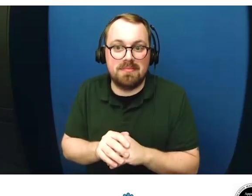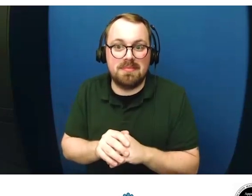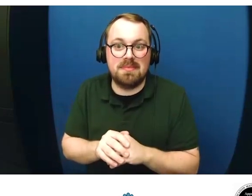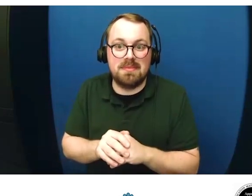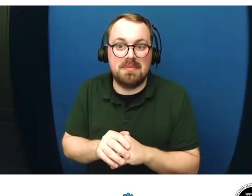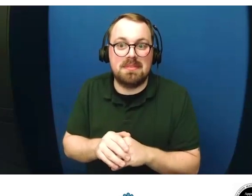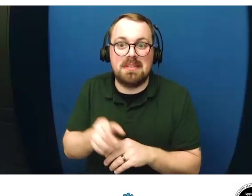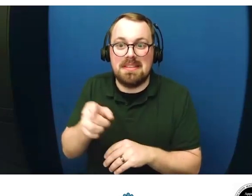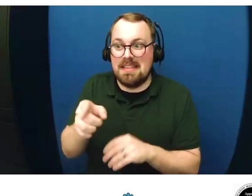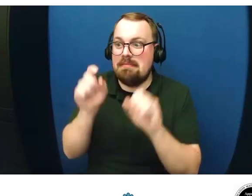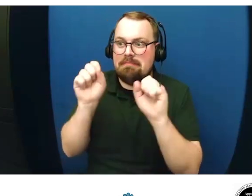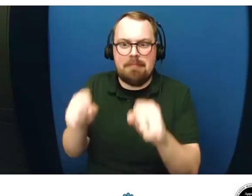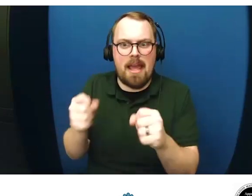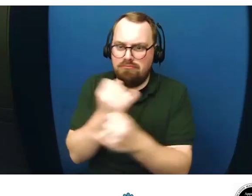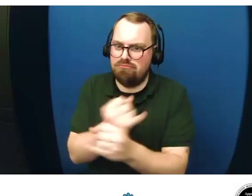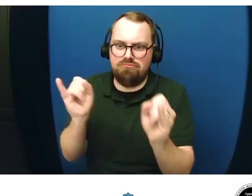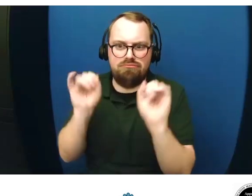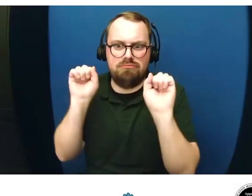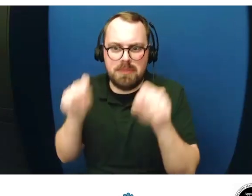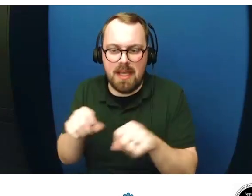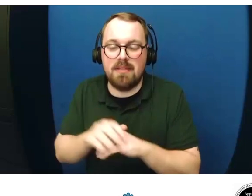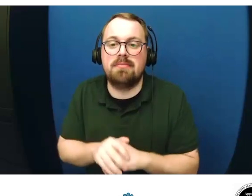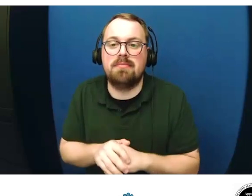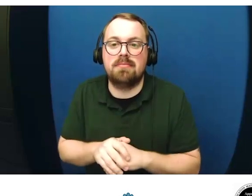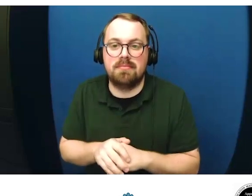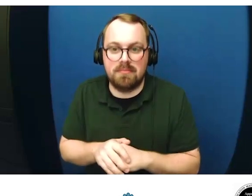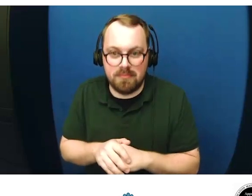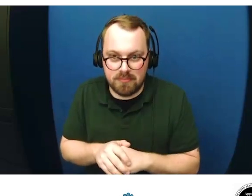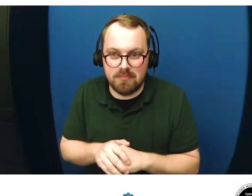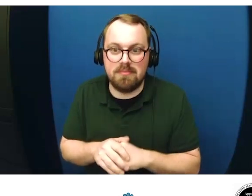continue to be totally autonomous. So they're not